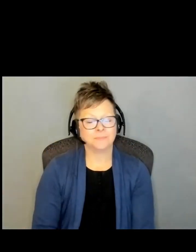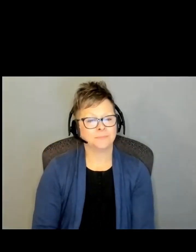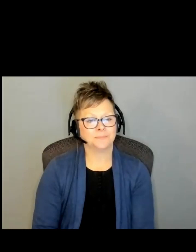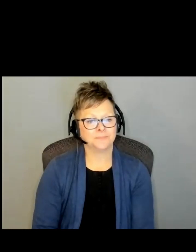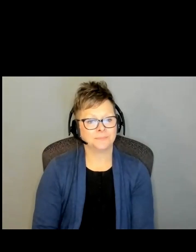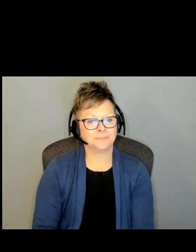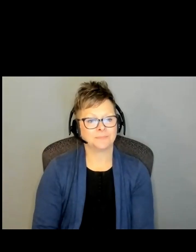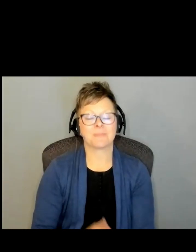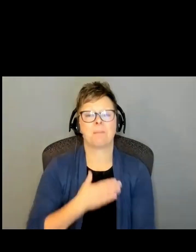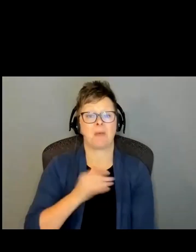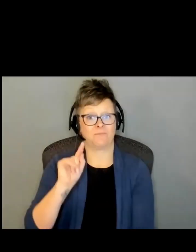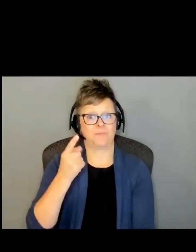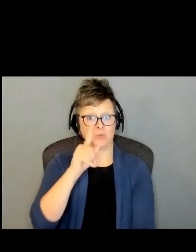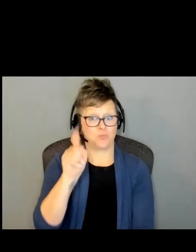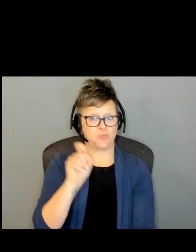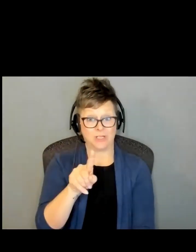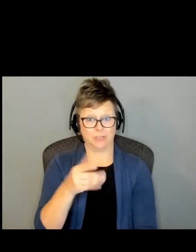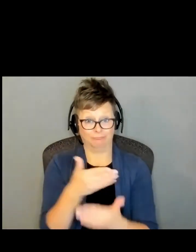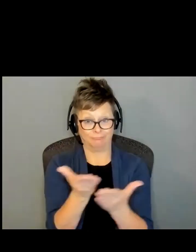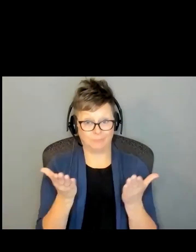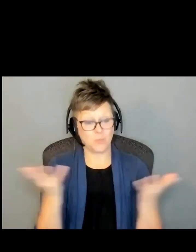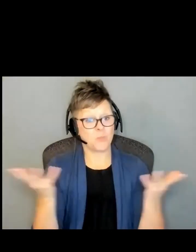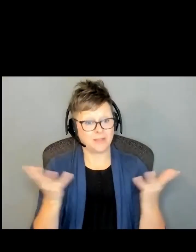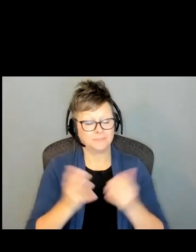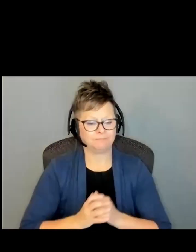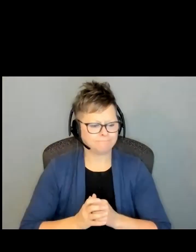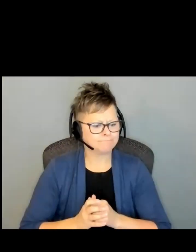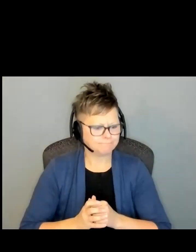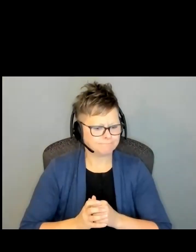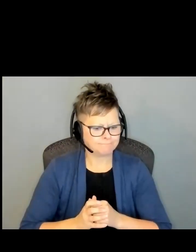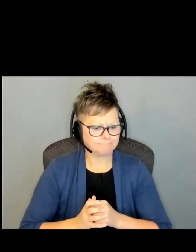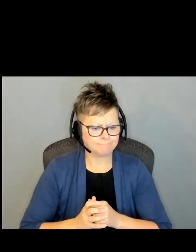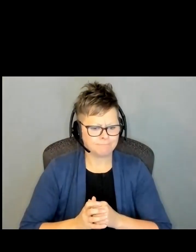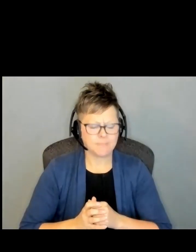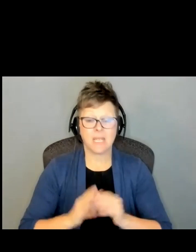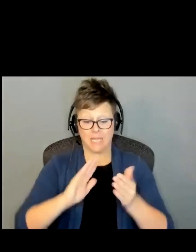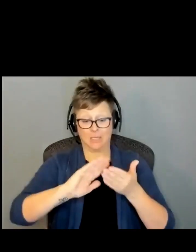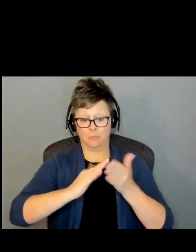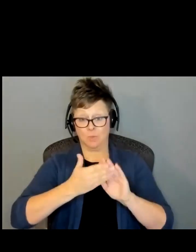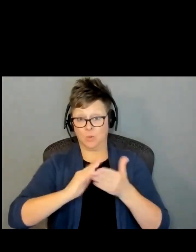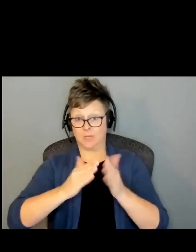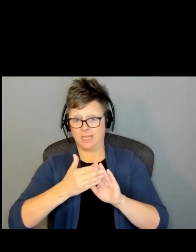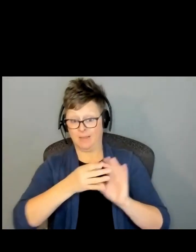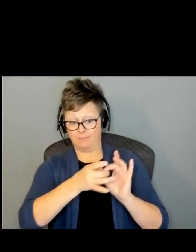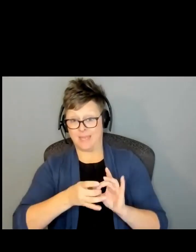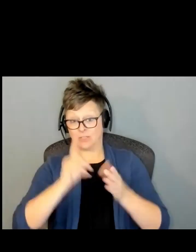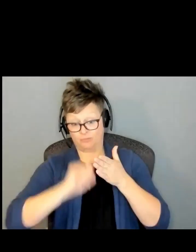My first big question for you is, how should community-based research look? Like what should it look like?